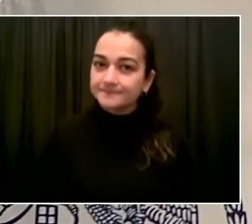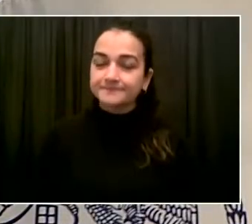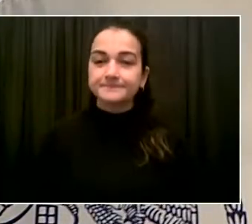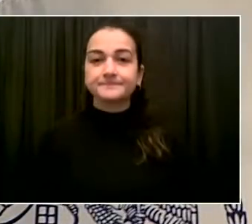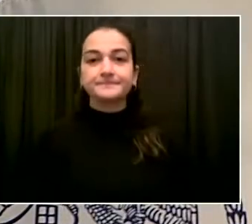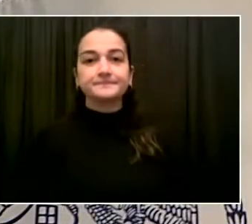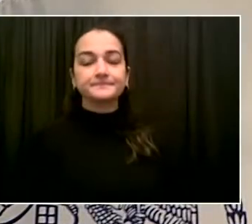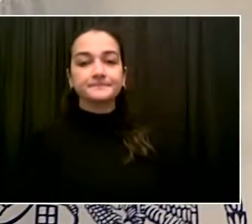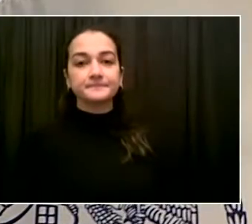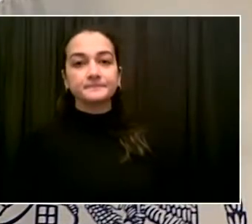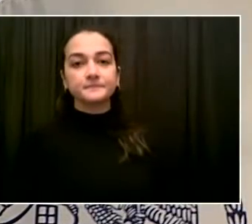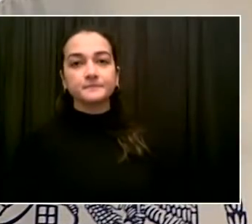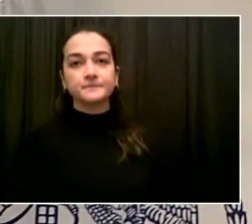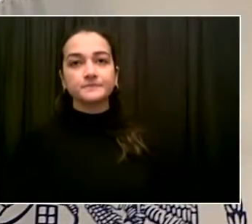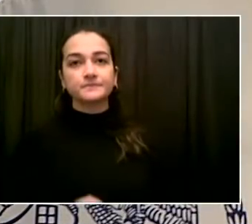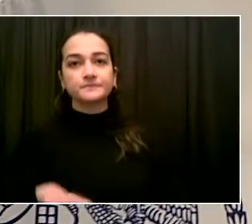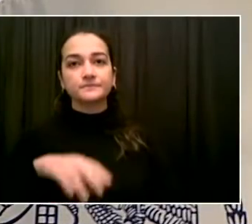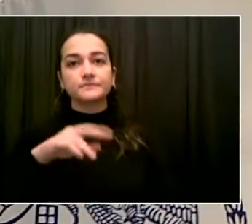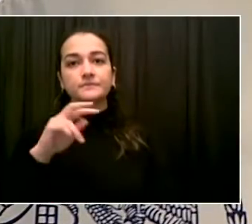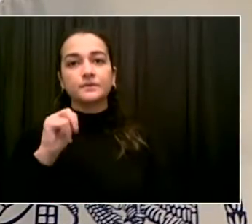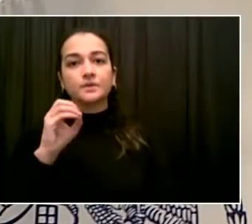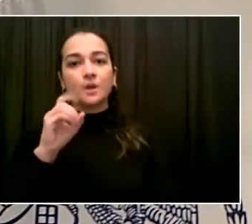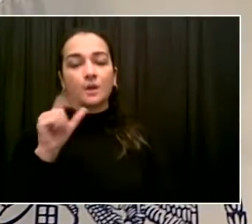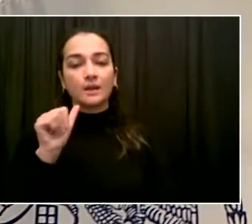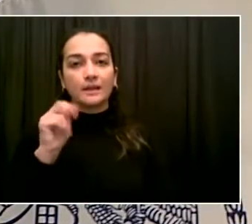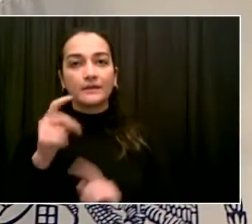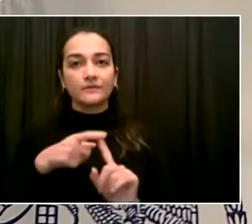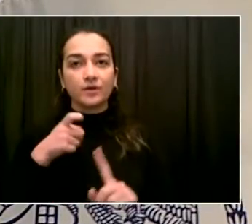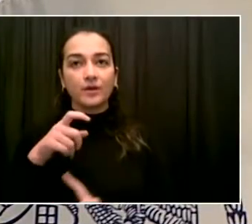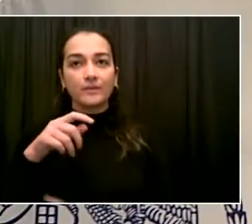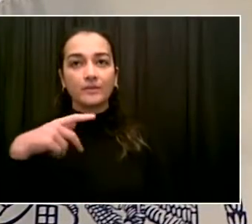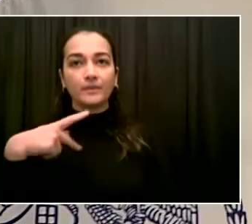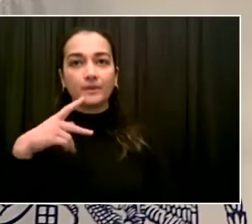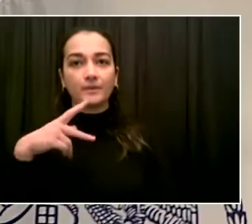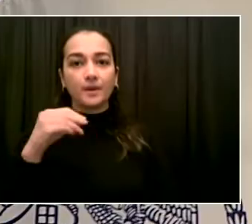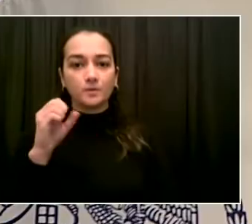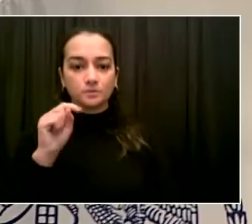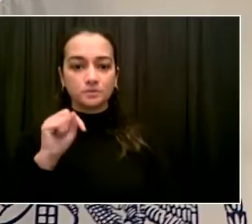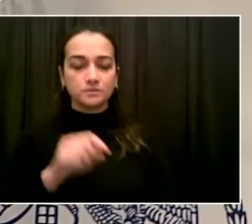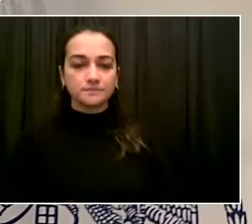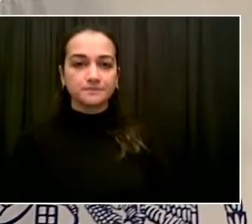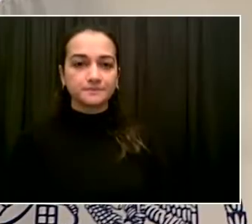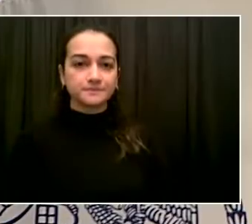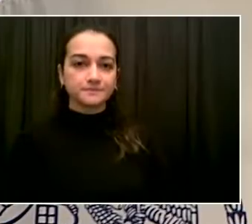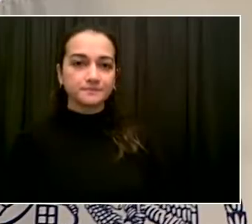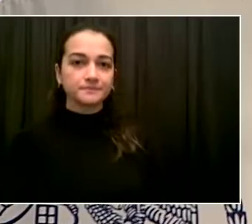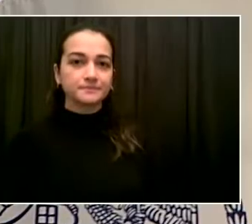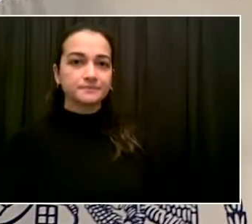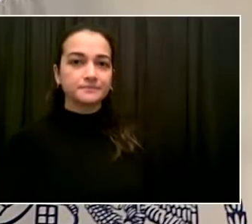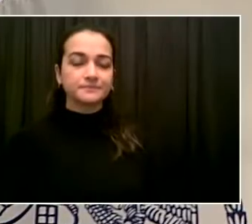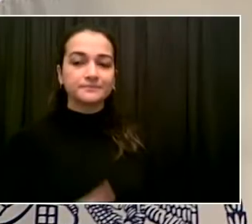SAID, GET TESTED BEFORE YOU GO TO GATHERINGS, ESPECIALLY IF YOU ARE AMONG PEOPLE YOU DON'T KNOW ORDINARILY SEE AND I GET TESTED AFTER THE GATHERING AS WELL. OUR NEXT